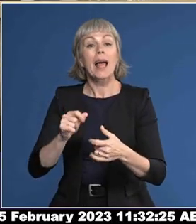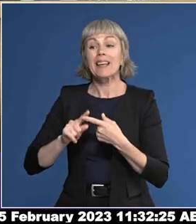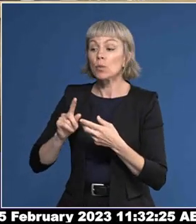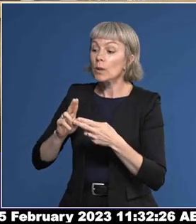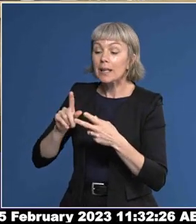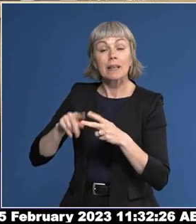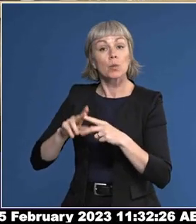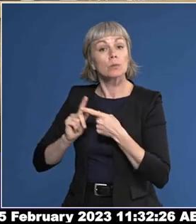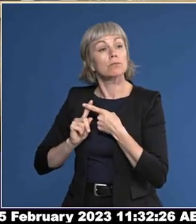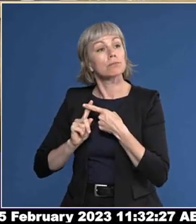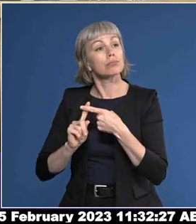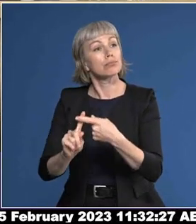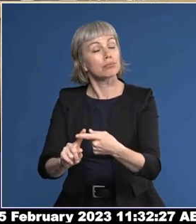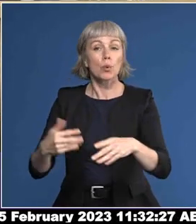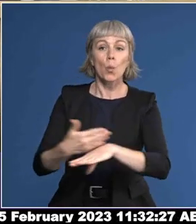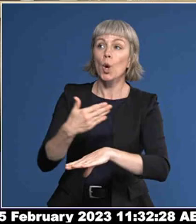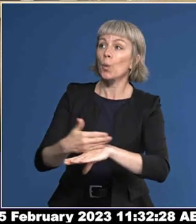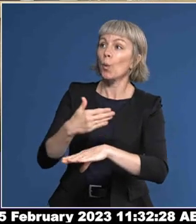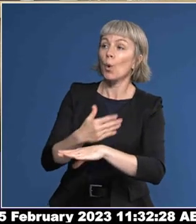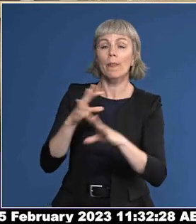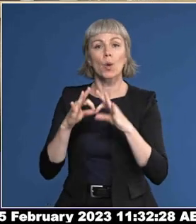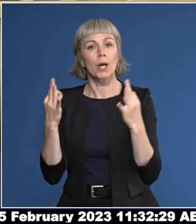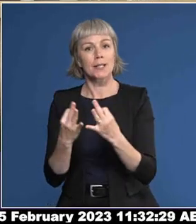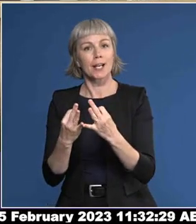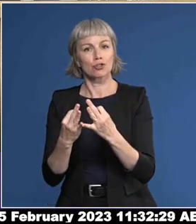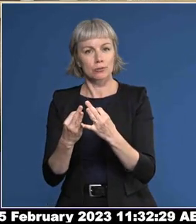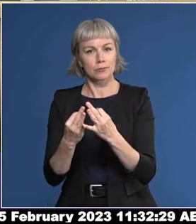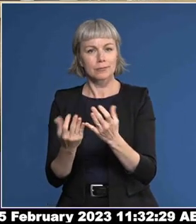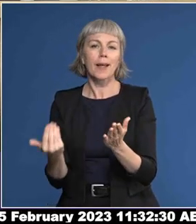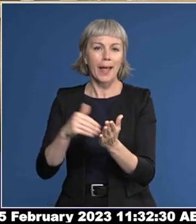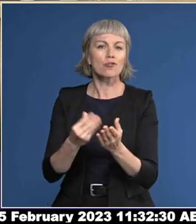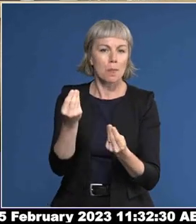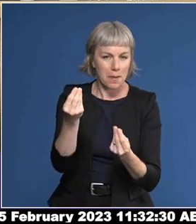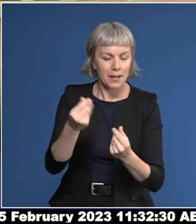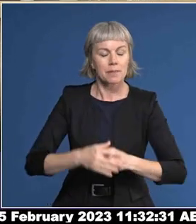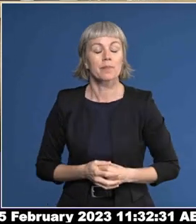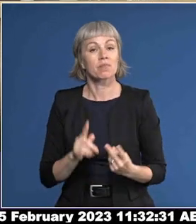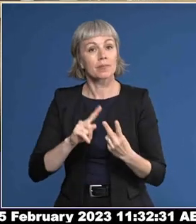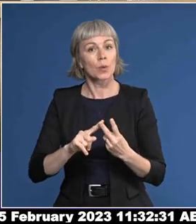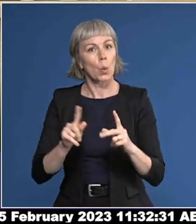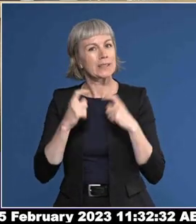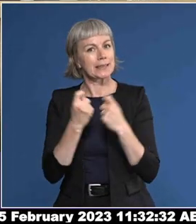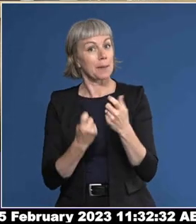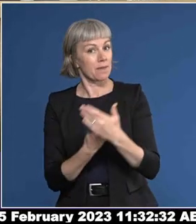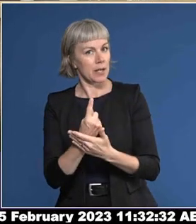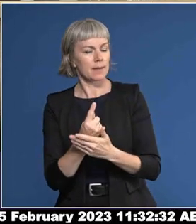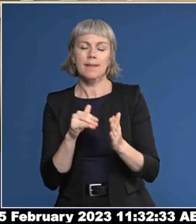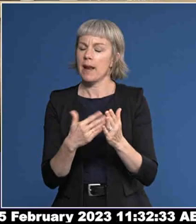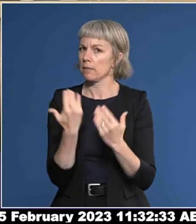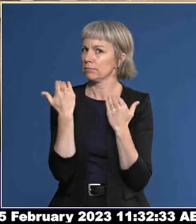You know, things like team events. We have put quite strict restrictions in place around how they have to happen and how